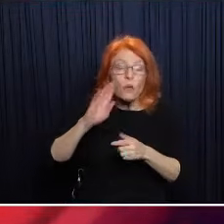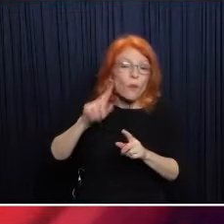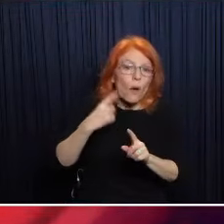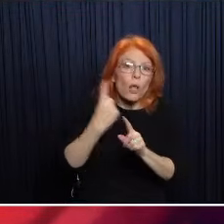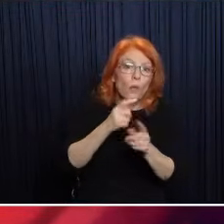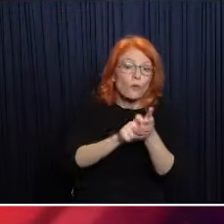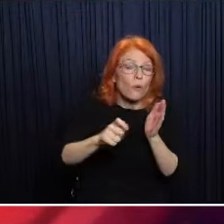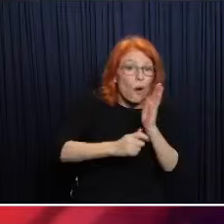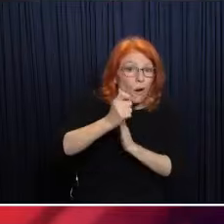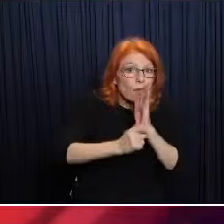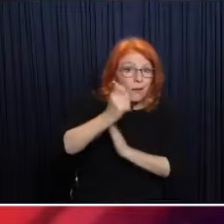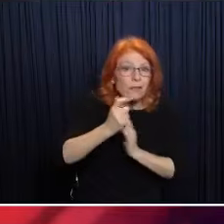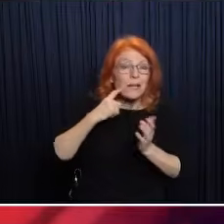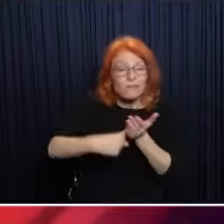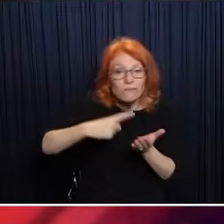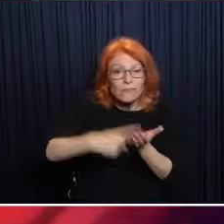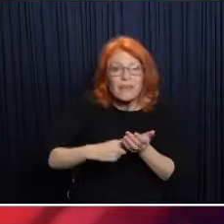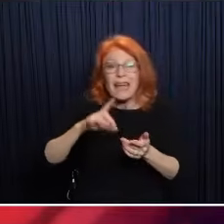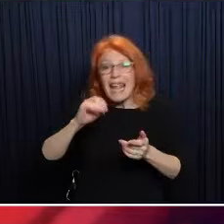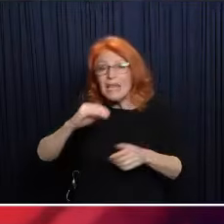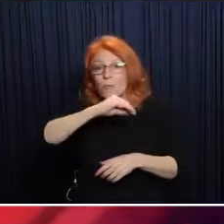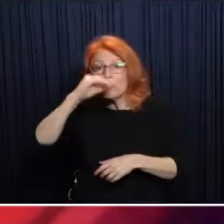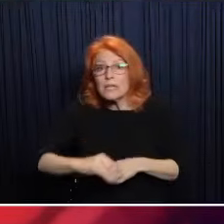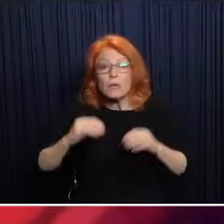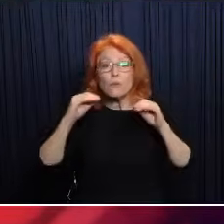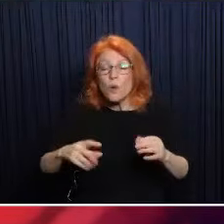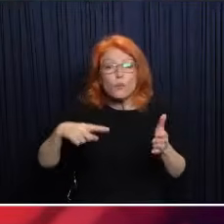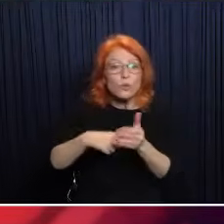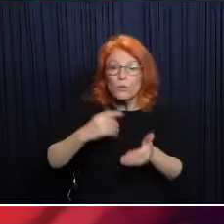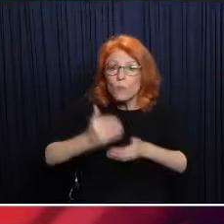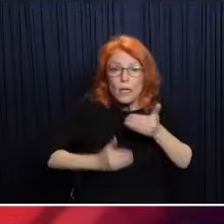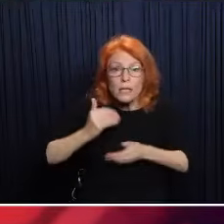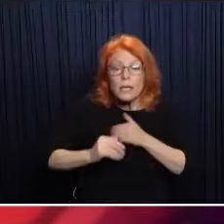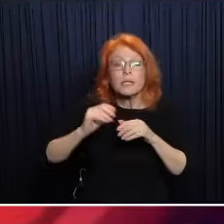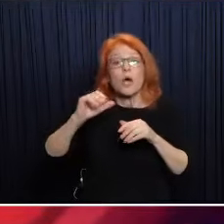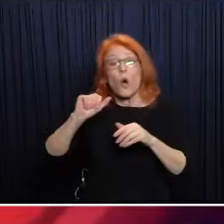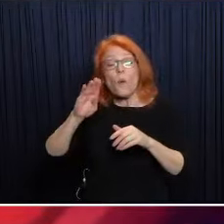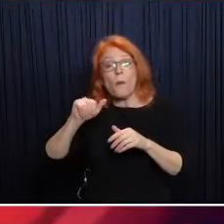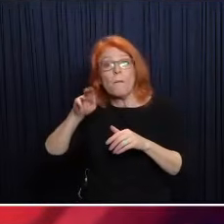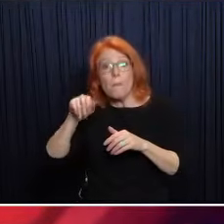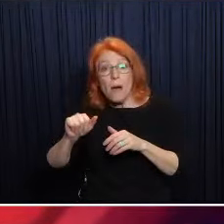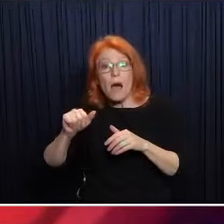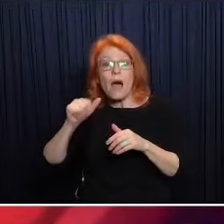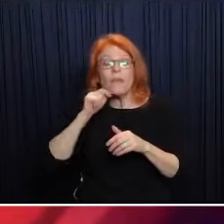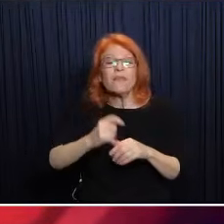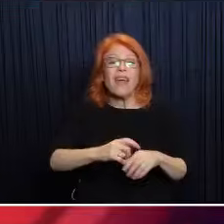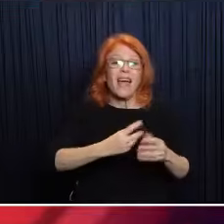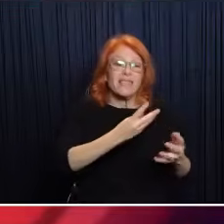WITHOUT DUE PROCESS.